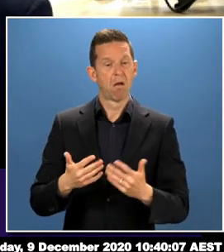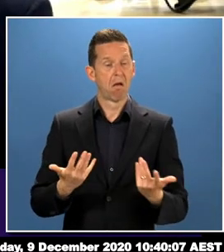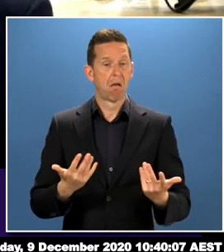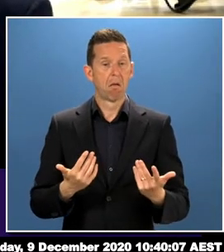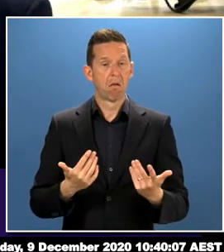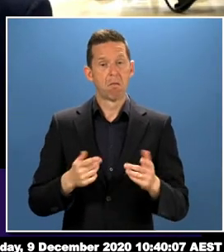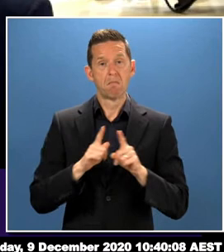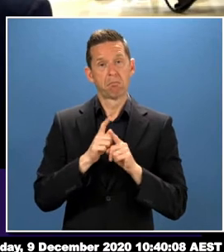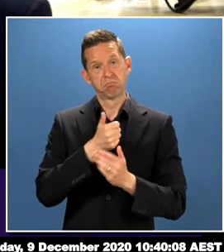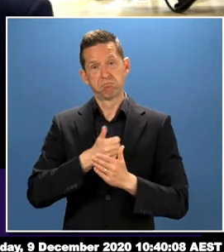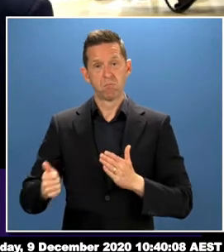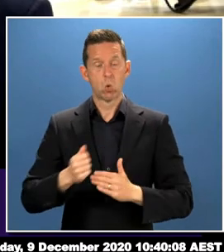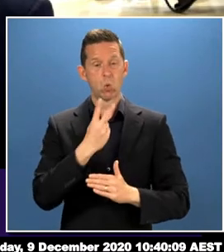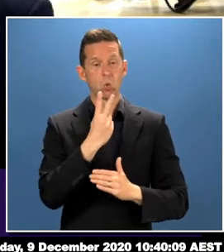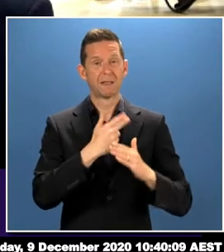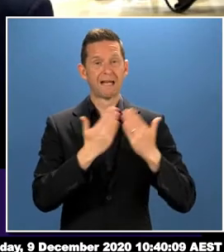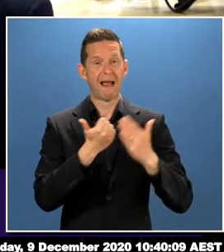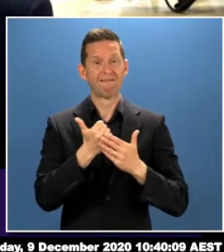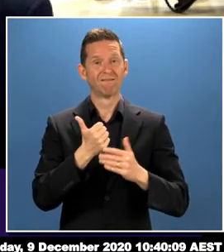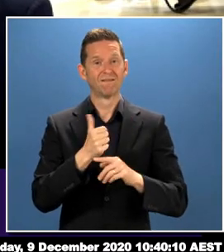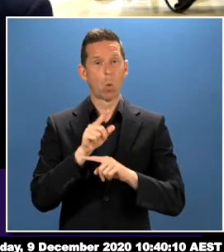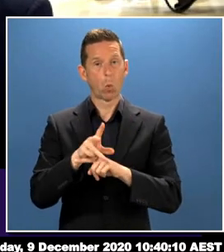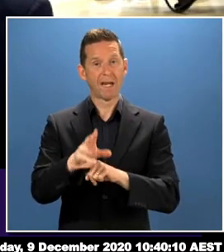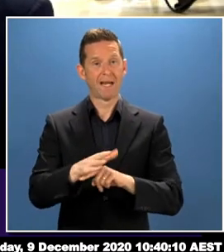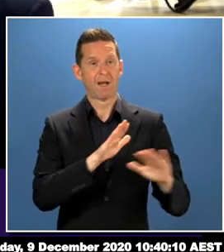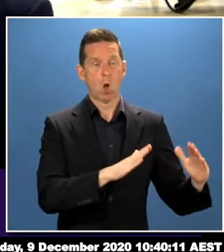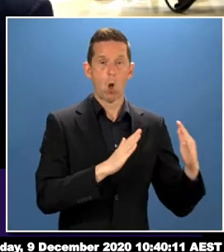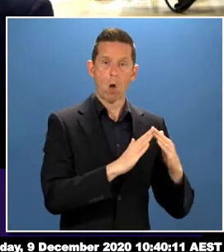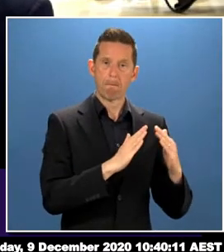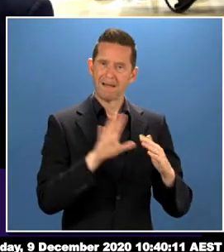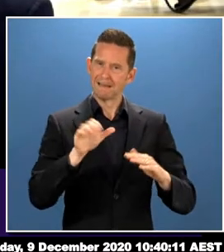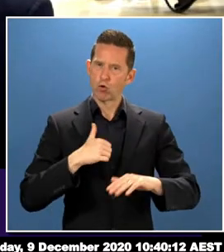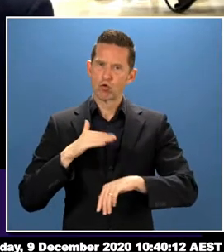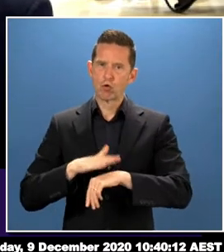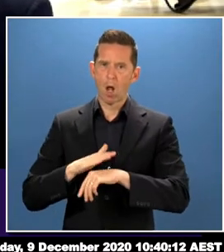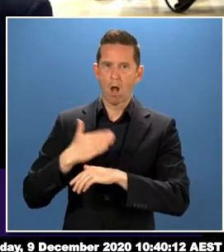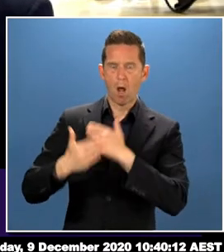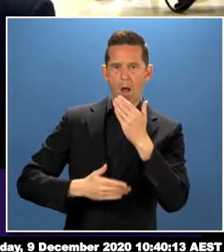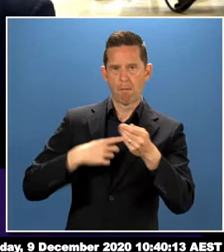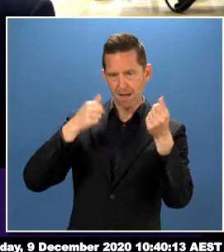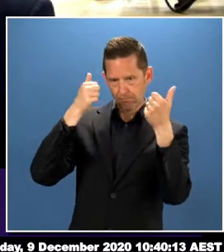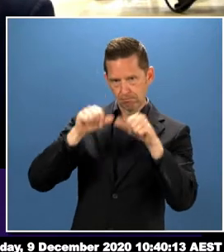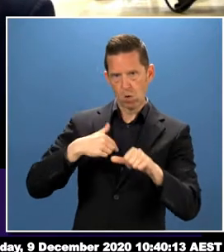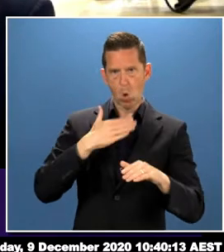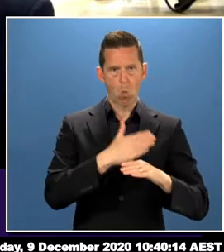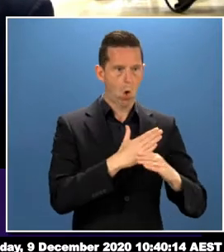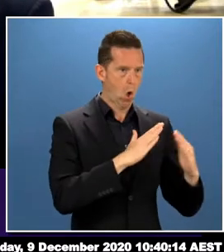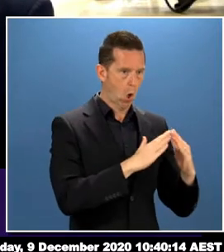you know, two days a week kind of thing. It took a period of adjustment for me, you know, to get into the swing of working from home.